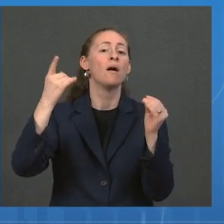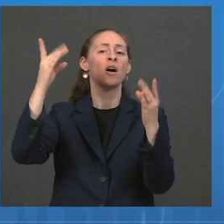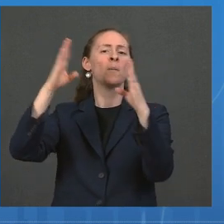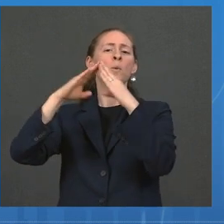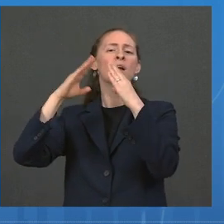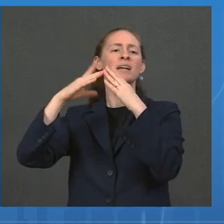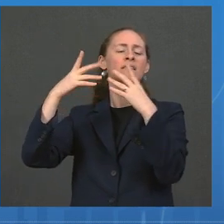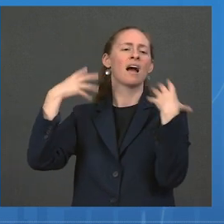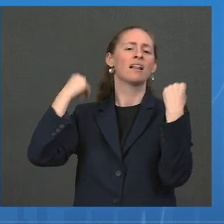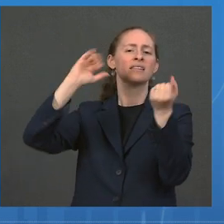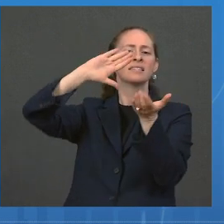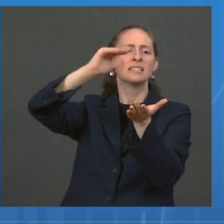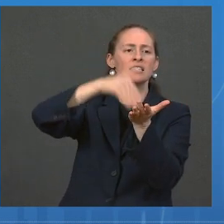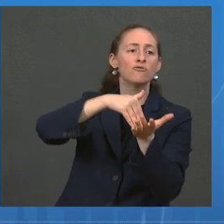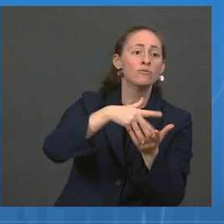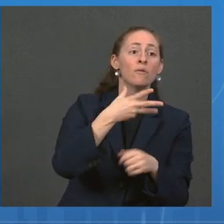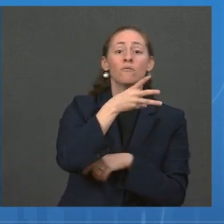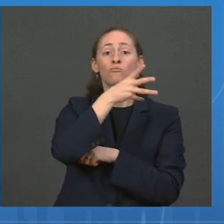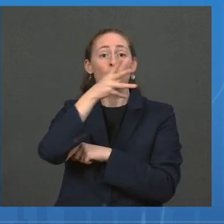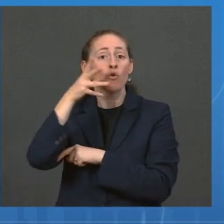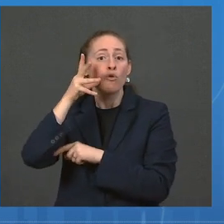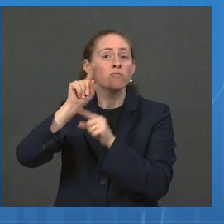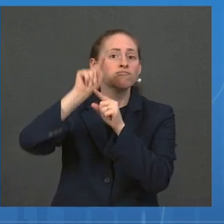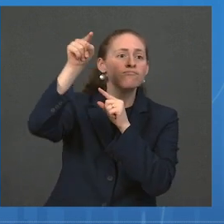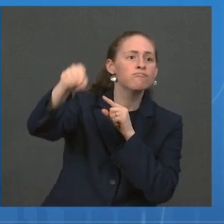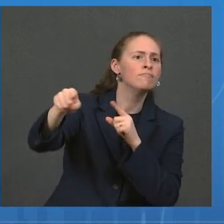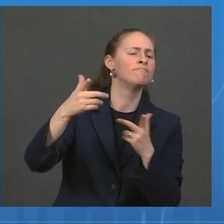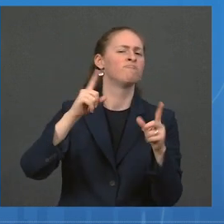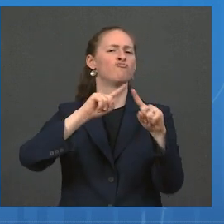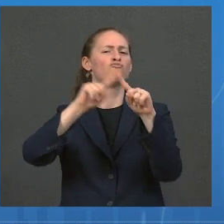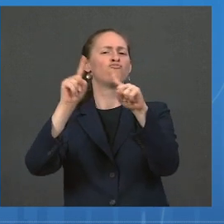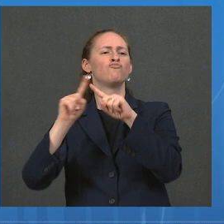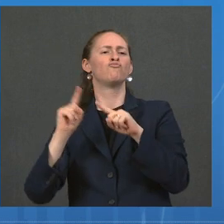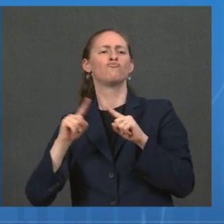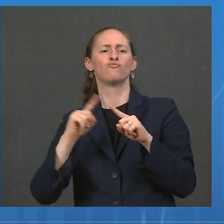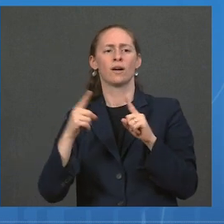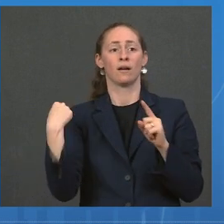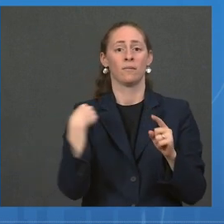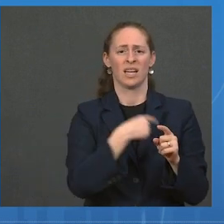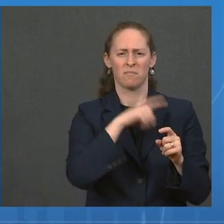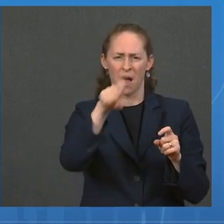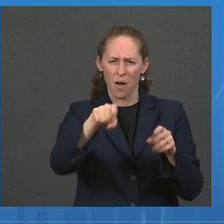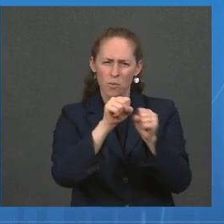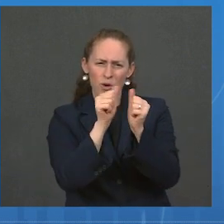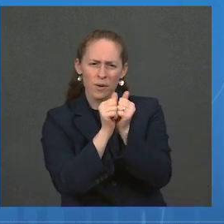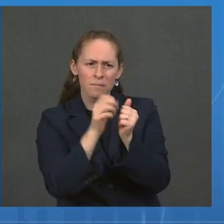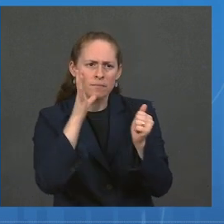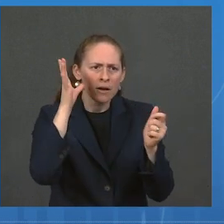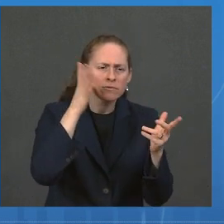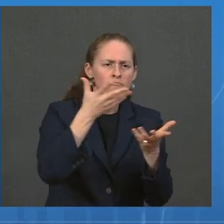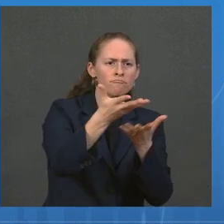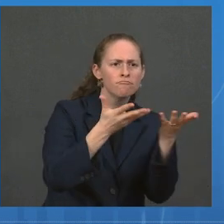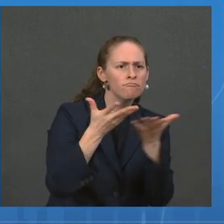We're doing the work to ensure parents will be able to get their kids ages 5 through 11 vaccinated with these trusted providers.